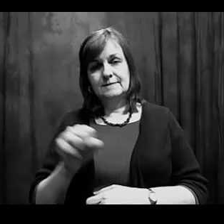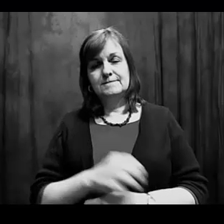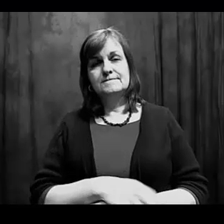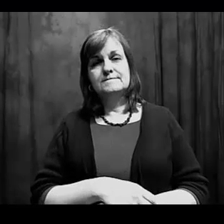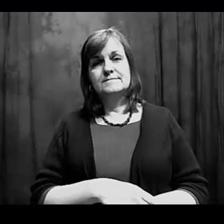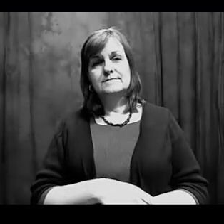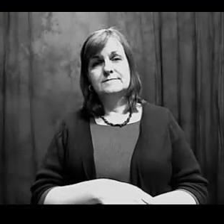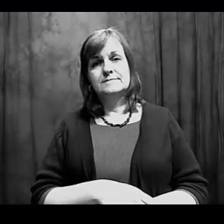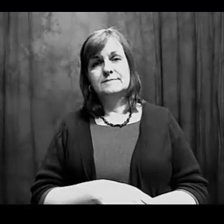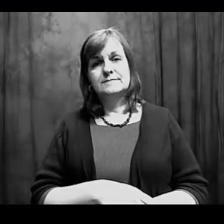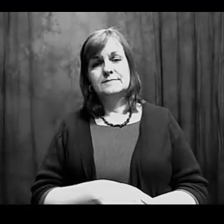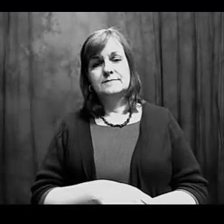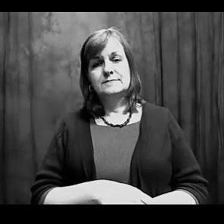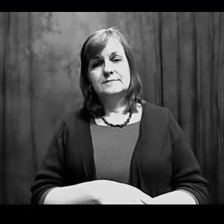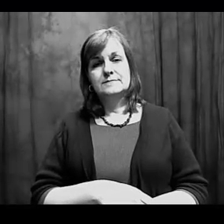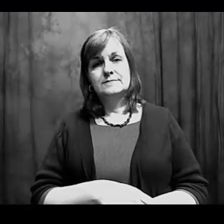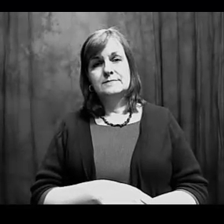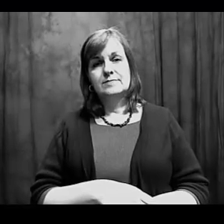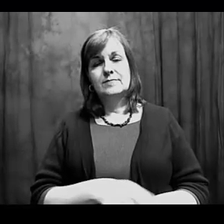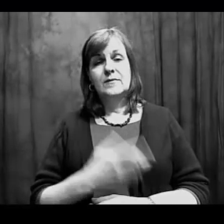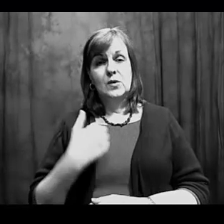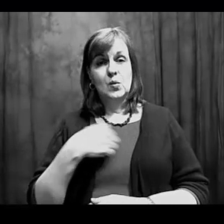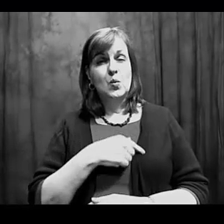in the given environment